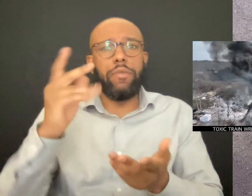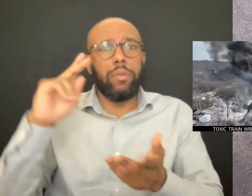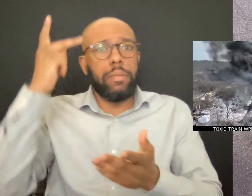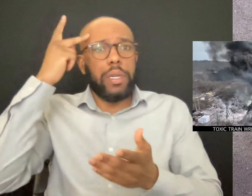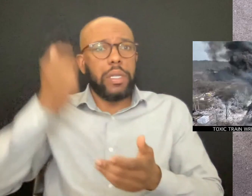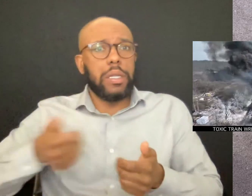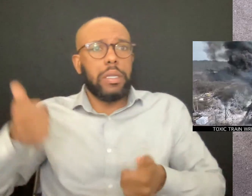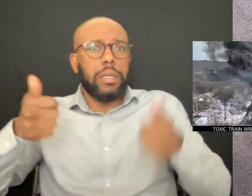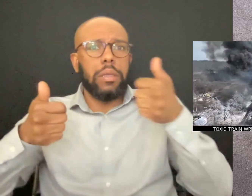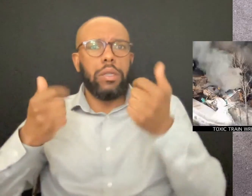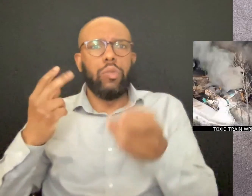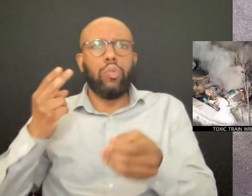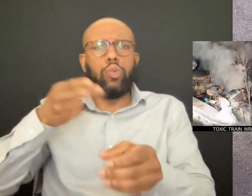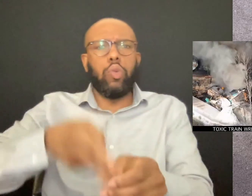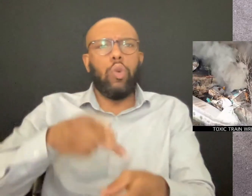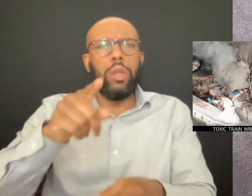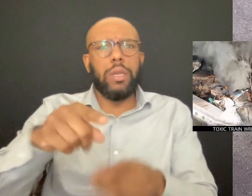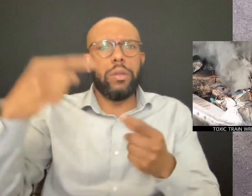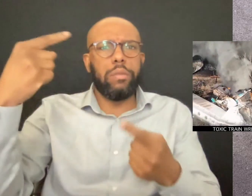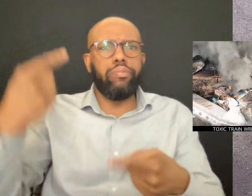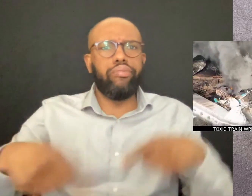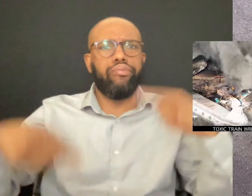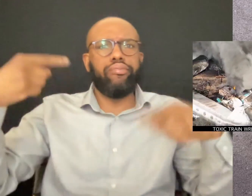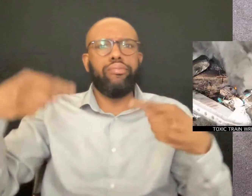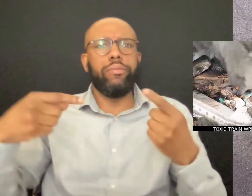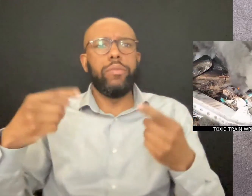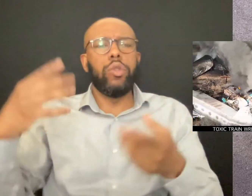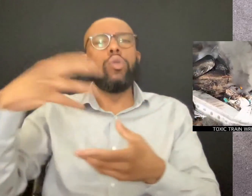several politicians have joined the controversy